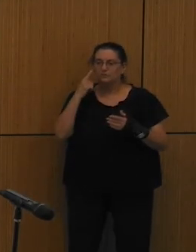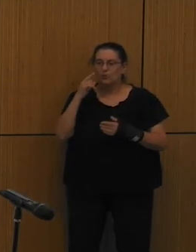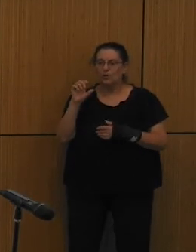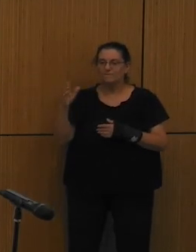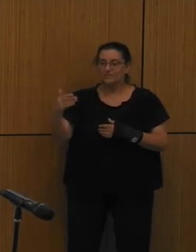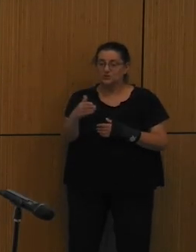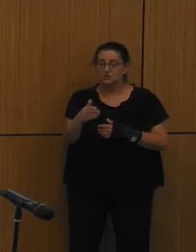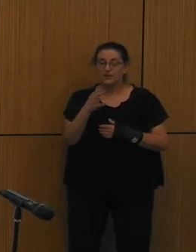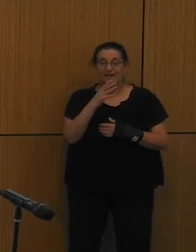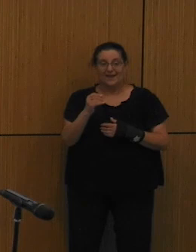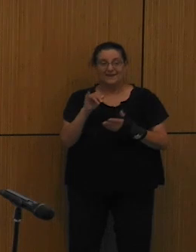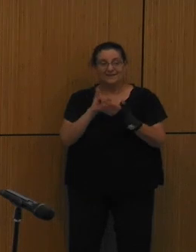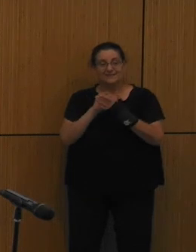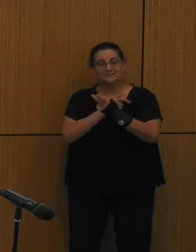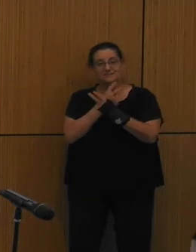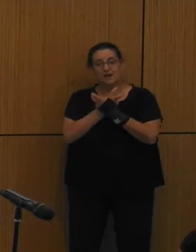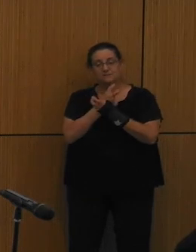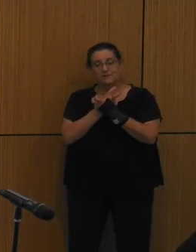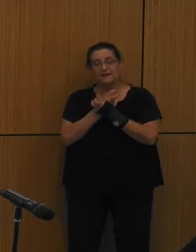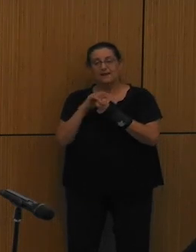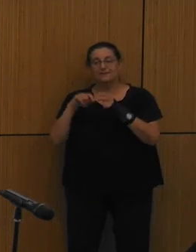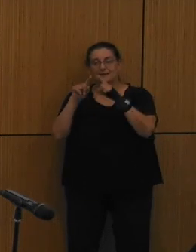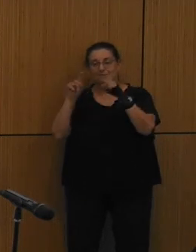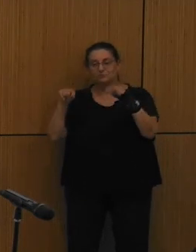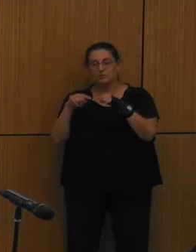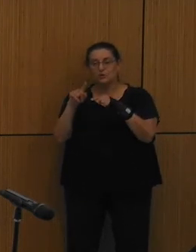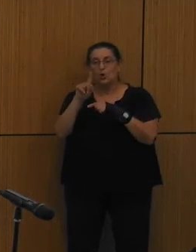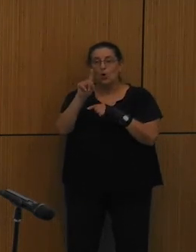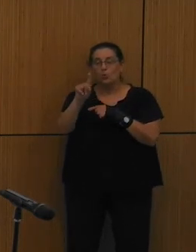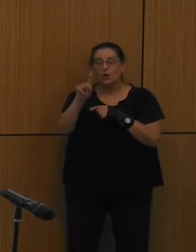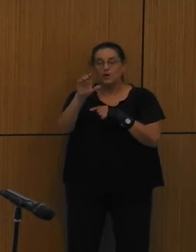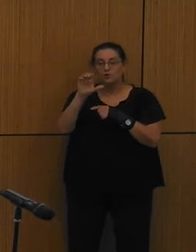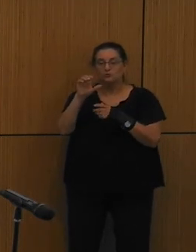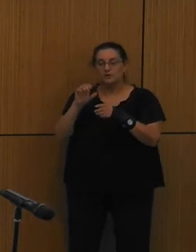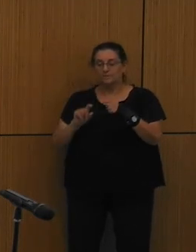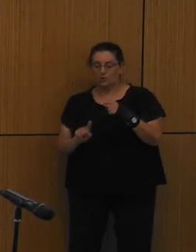And it's toxic at concentrations at like 100 parts per trillion. So super, super low.